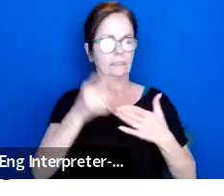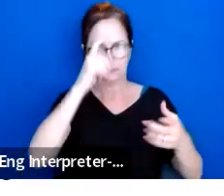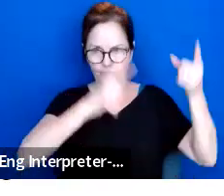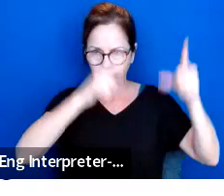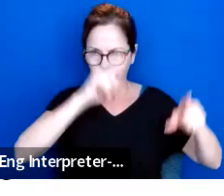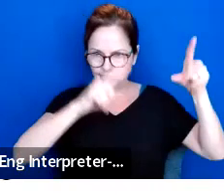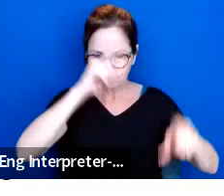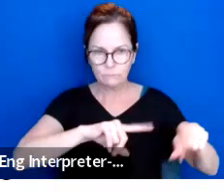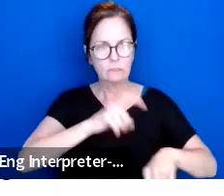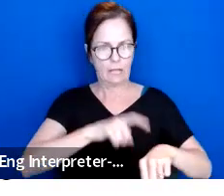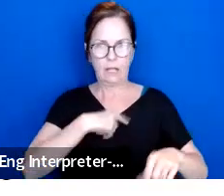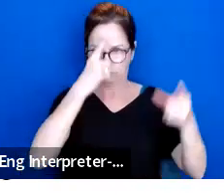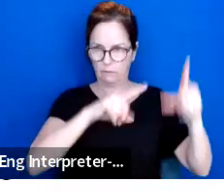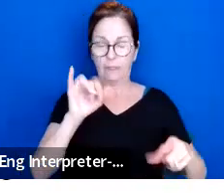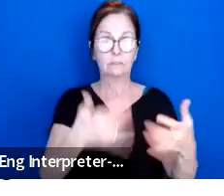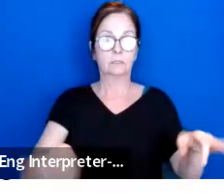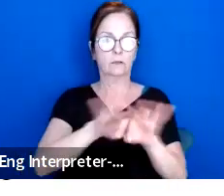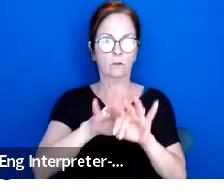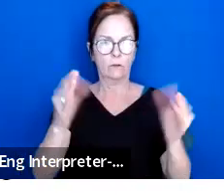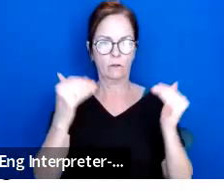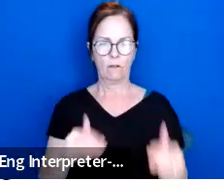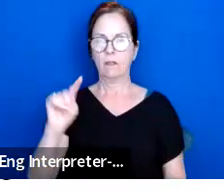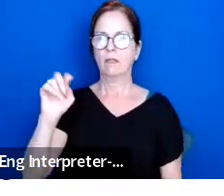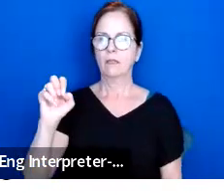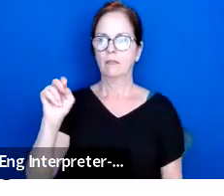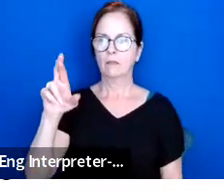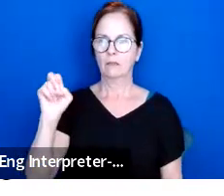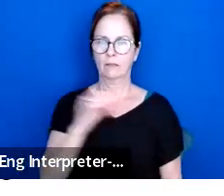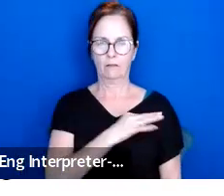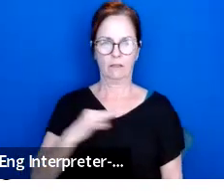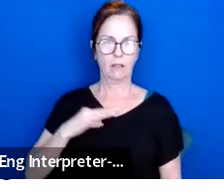For tenured faculty, it's expected that you do 3 workstation reviews. And whatever possible doing 3 different workstation reviews, meaning different classes or different preps.